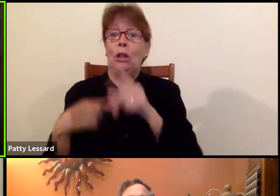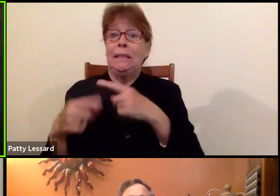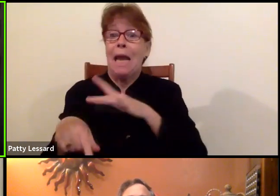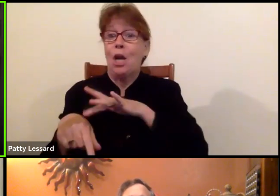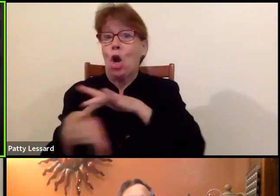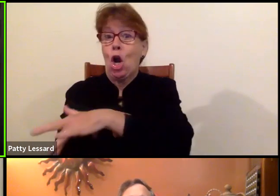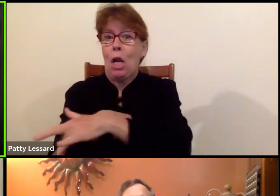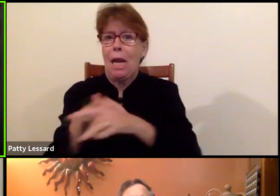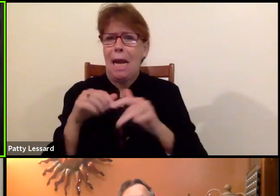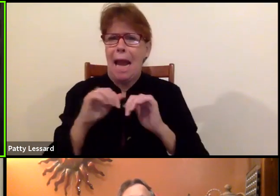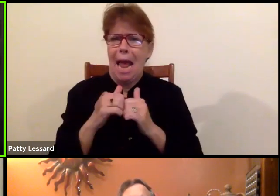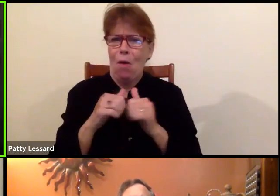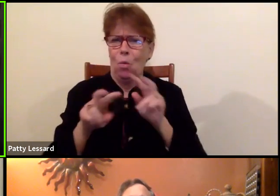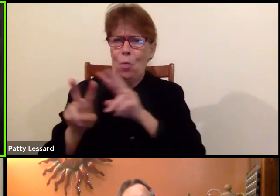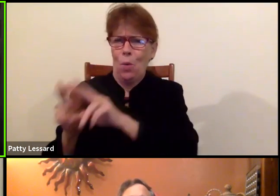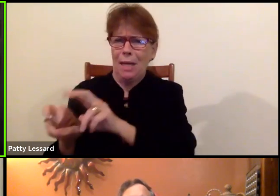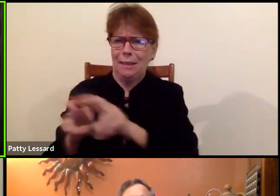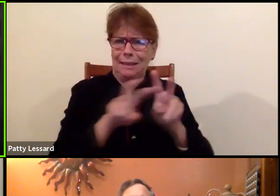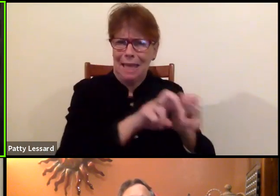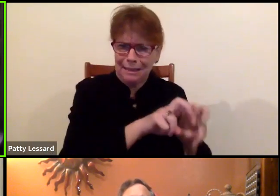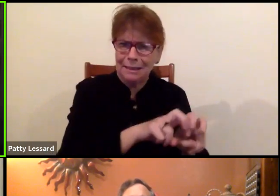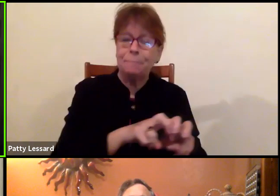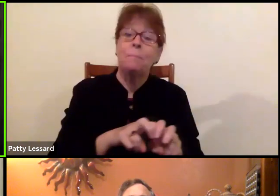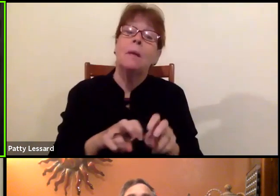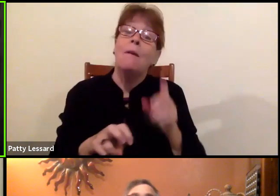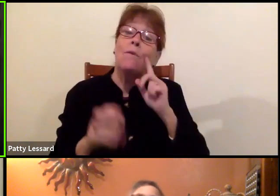assistive technology for people who become deaf later in life and don't know